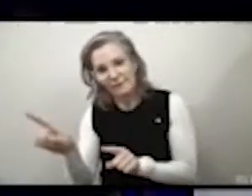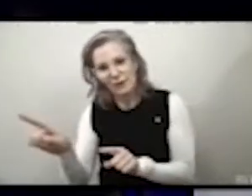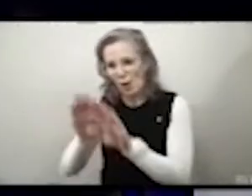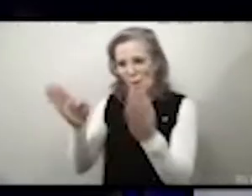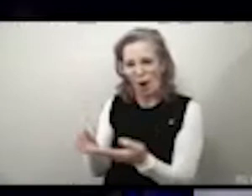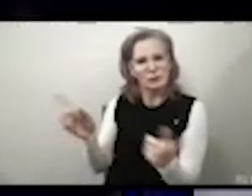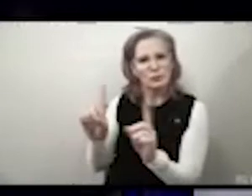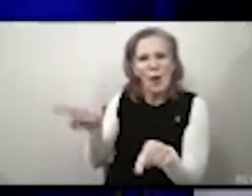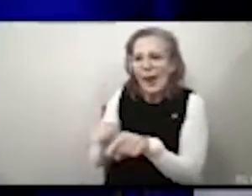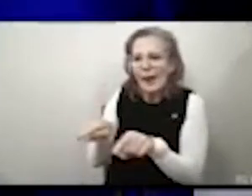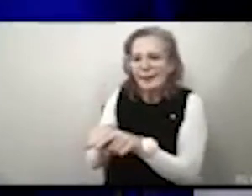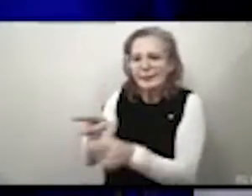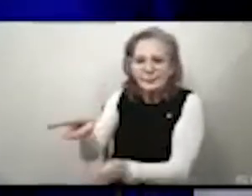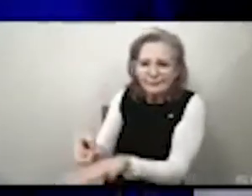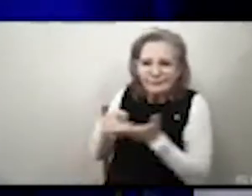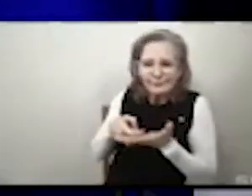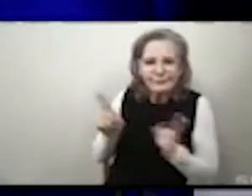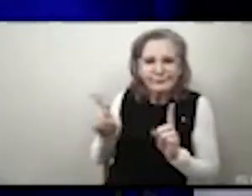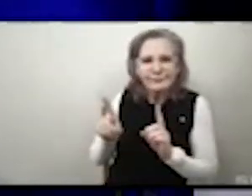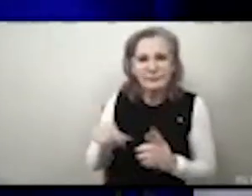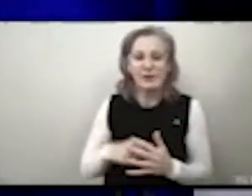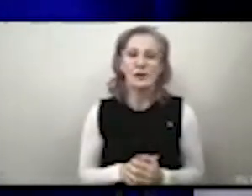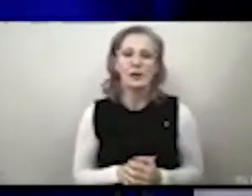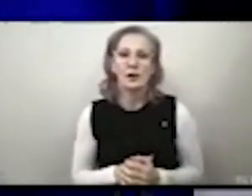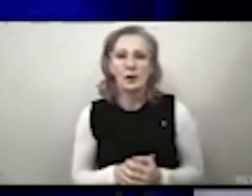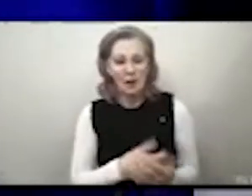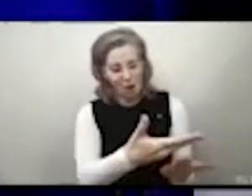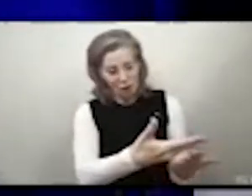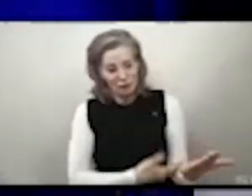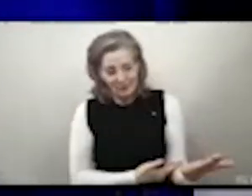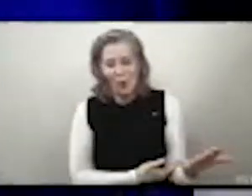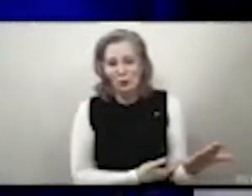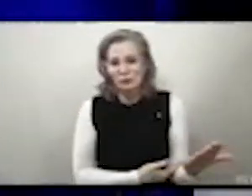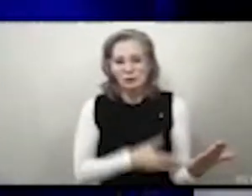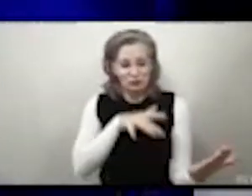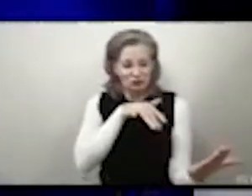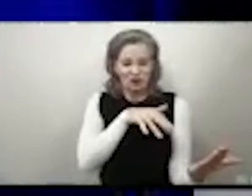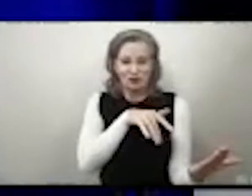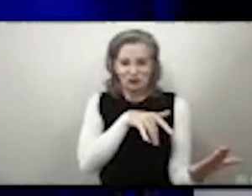report has actually contained quite a number of those practical steps, but what I would say is that I think resilience